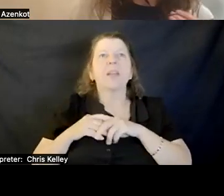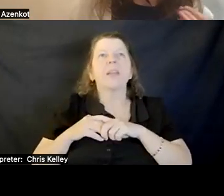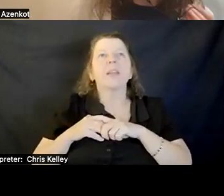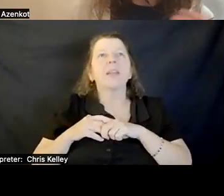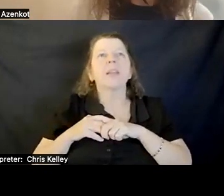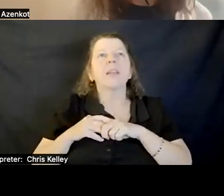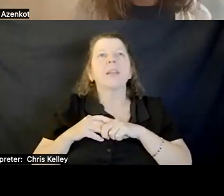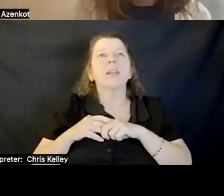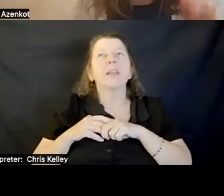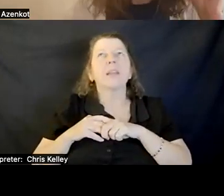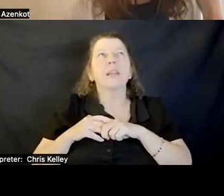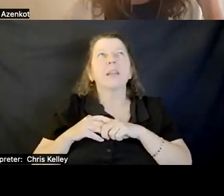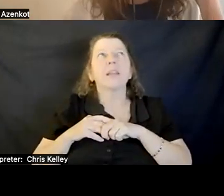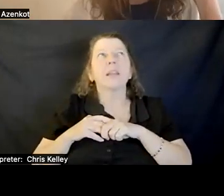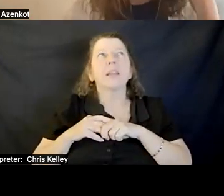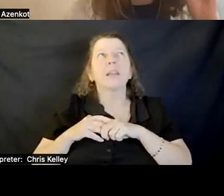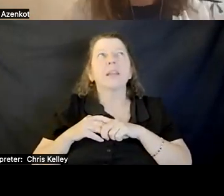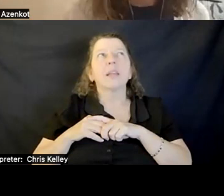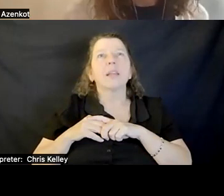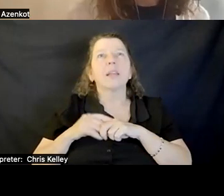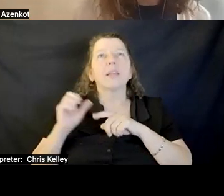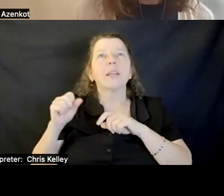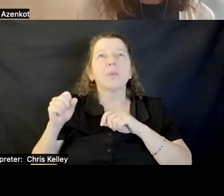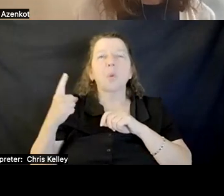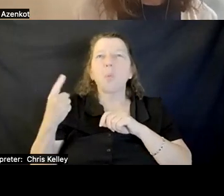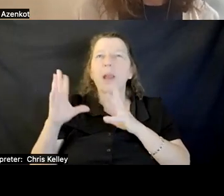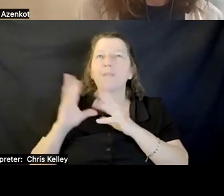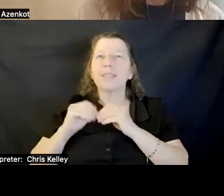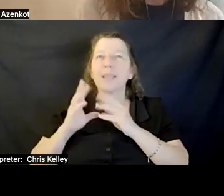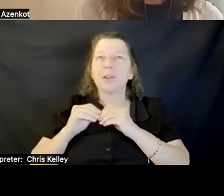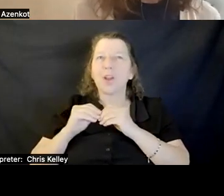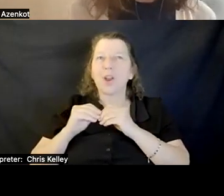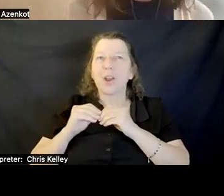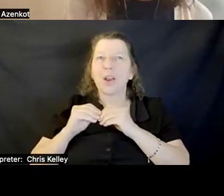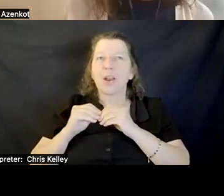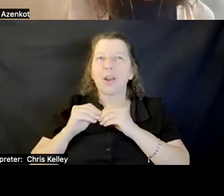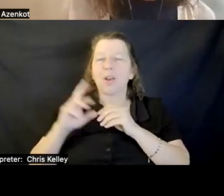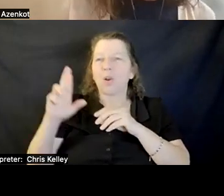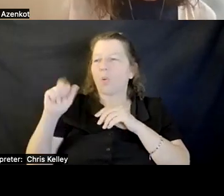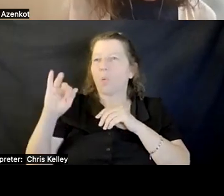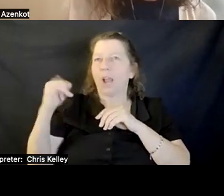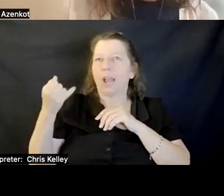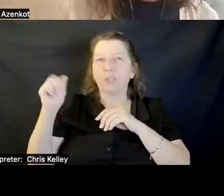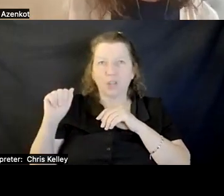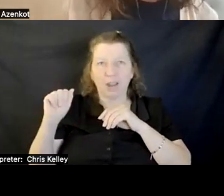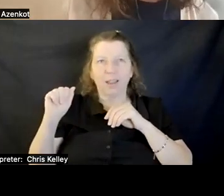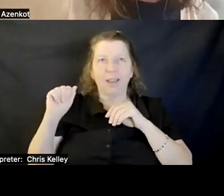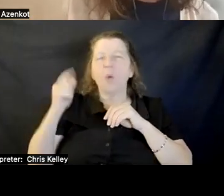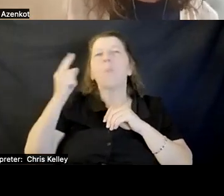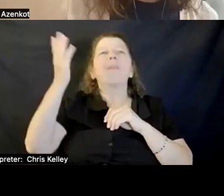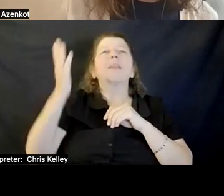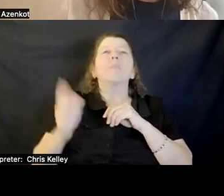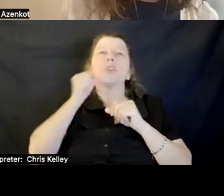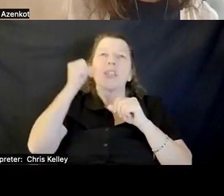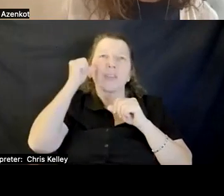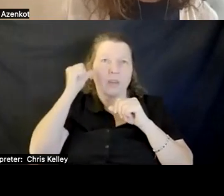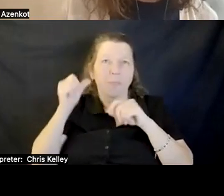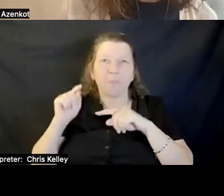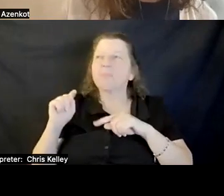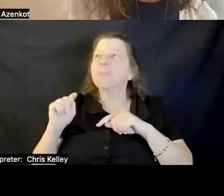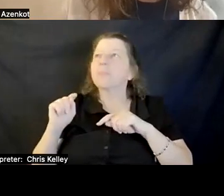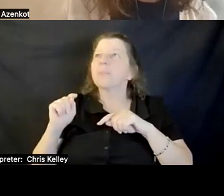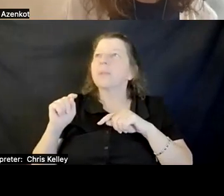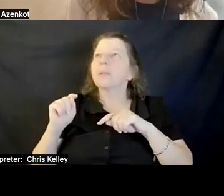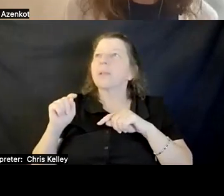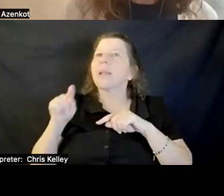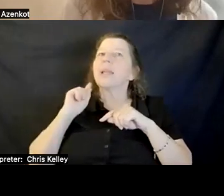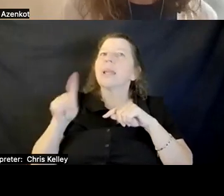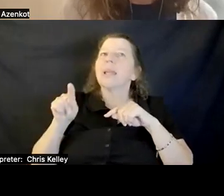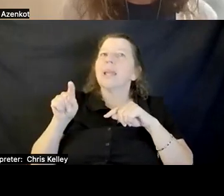was in a seminar, actually. One of the speakers yesterday, he mentioned that in Netflix,